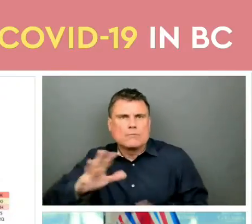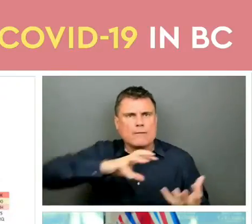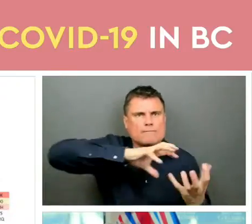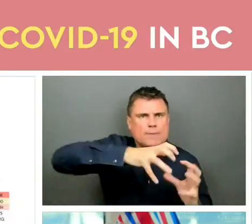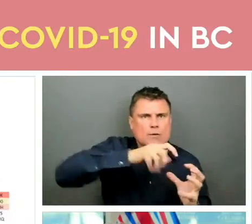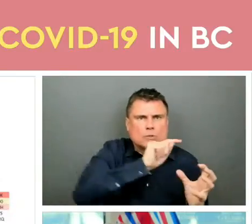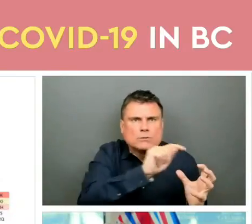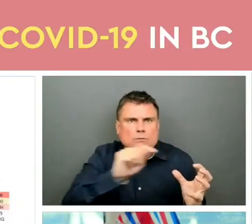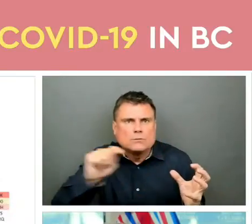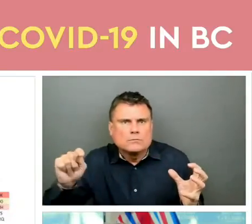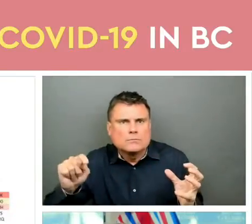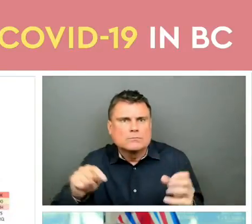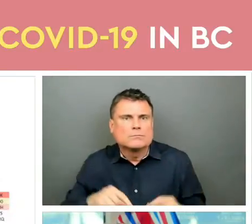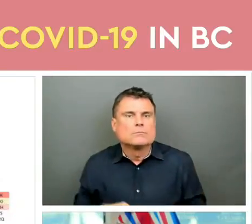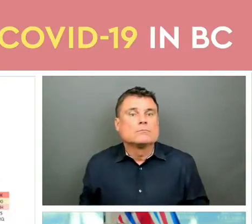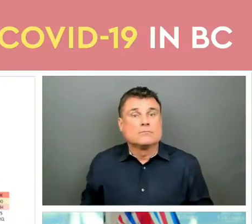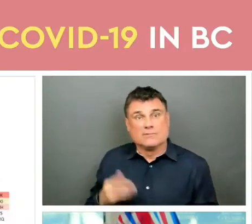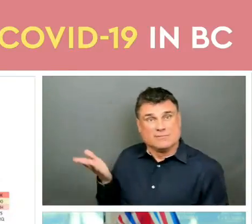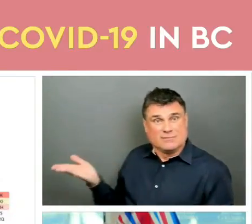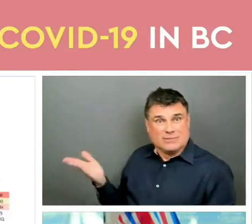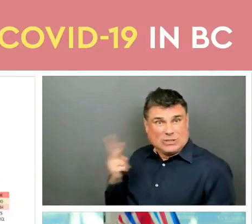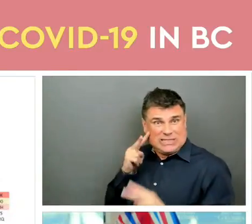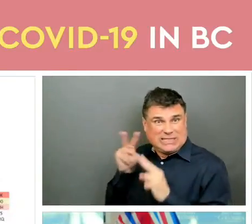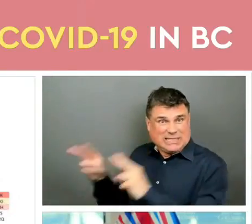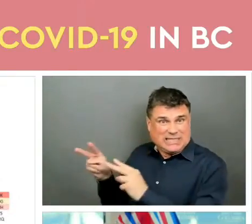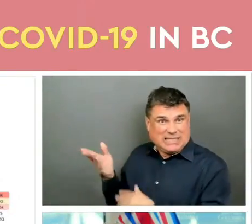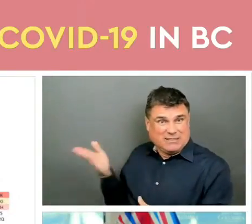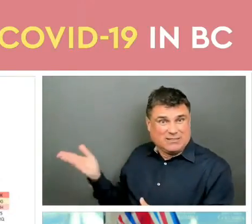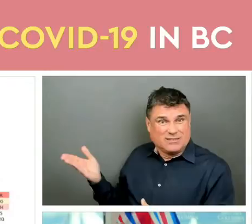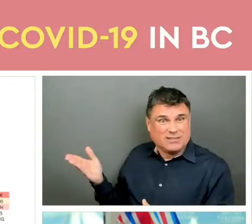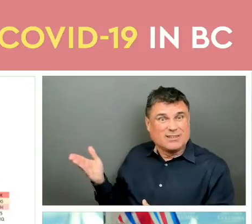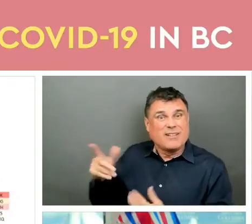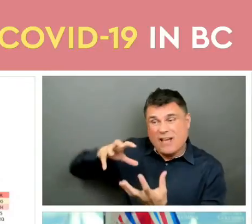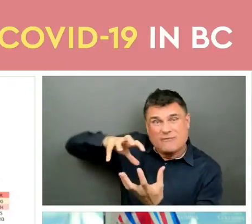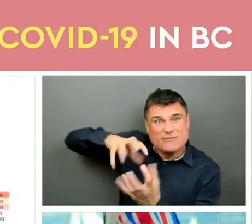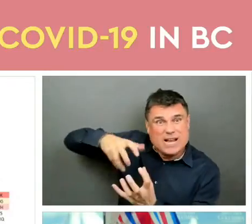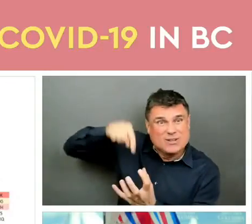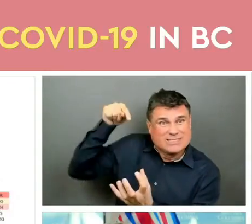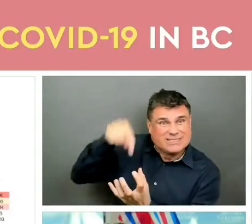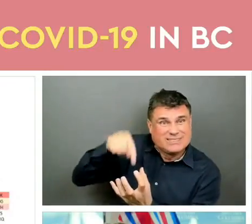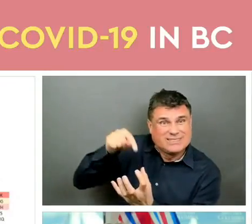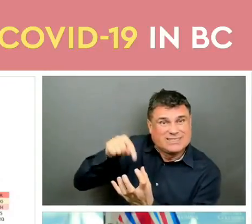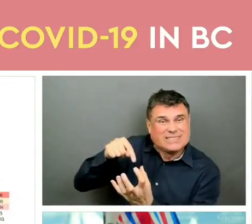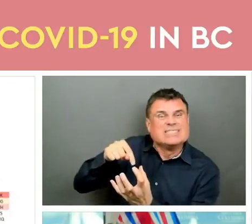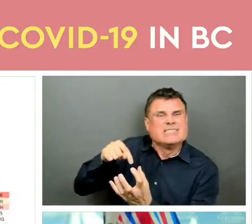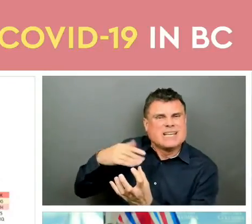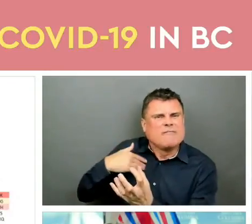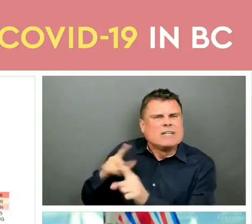mutation s can be with a whole variety of different strains of the virus or different variants.